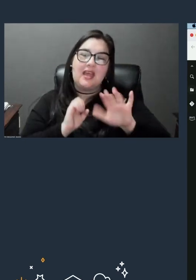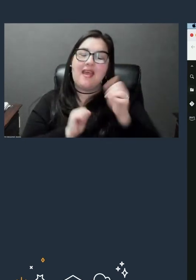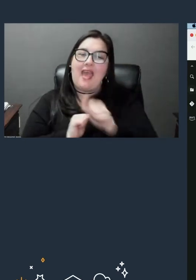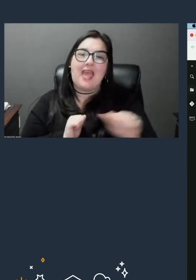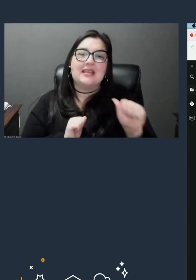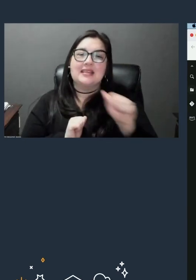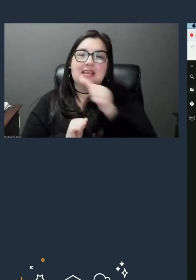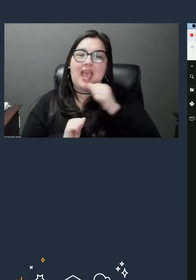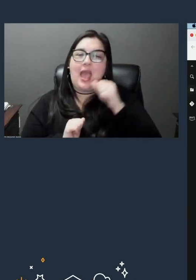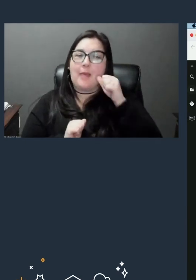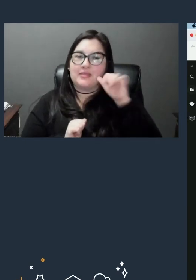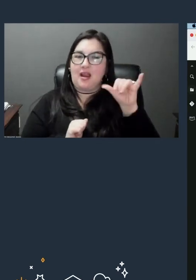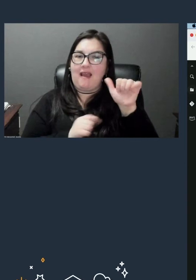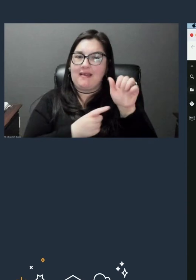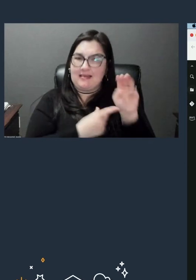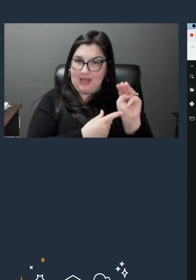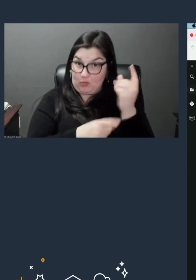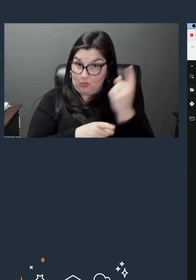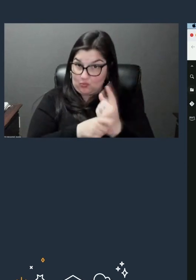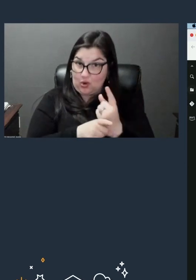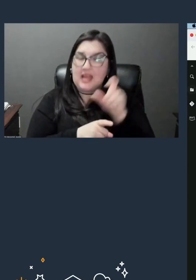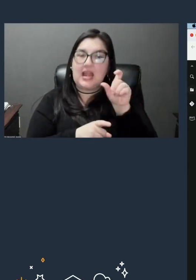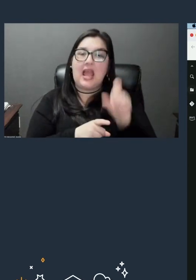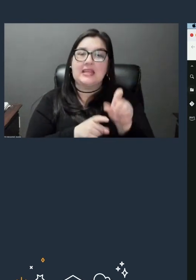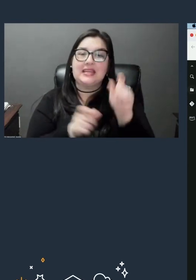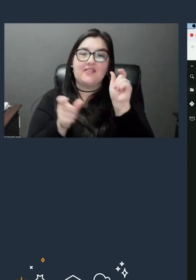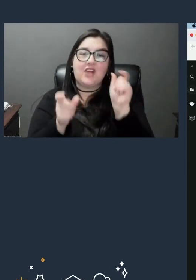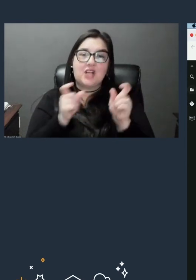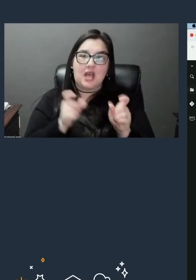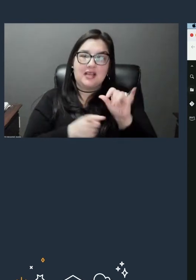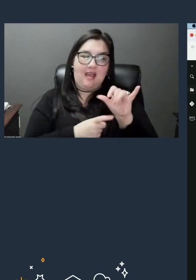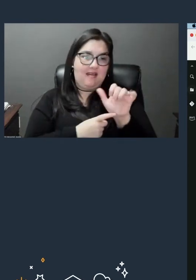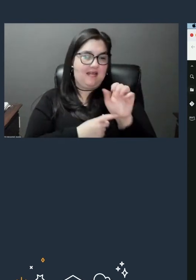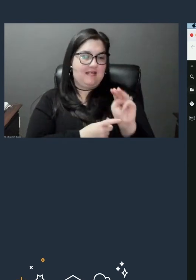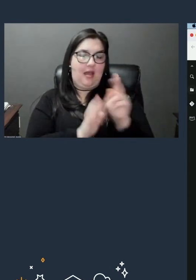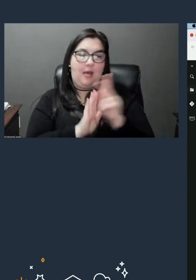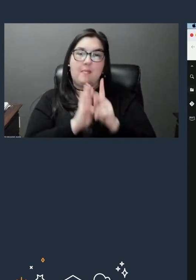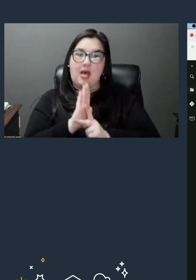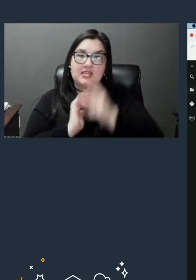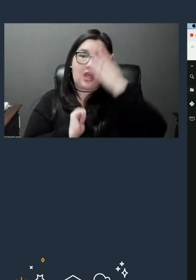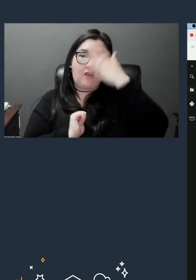So for this, I need to put in a custom IAM policy on my front end application to ensure